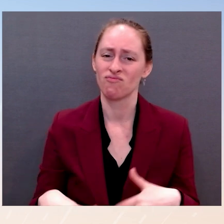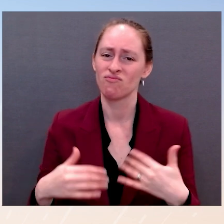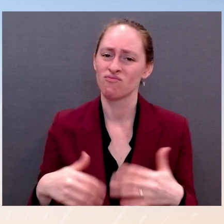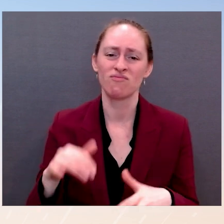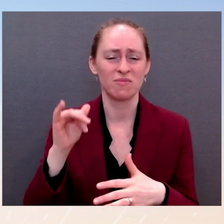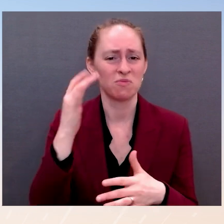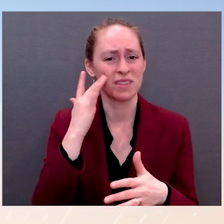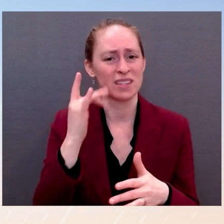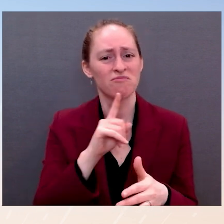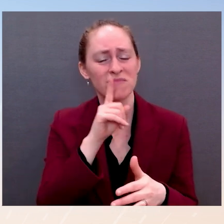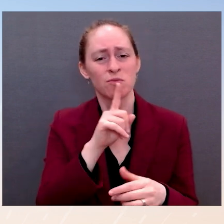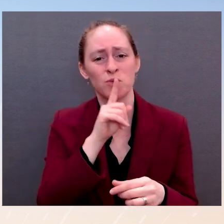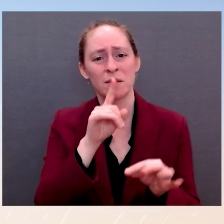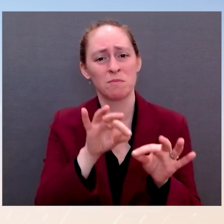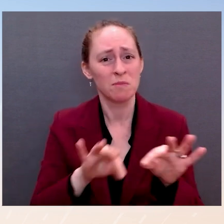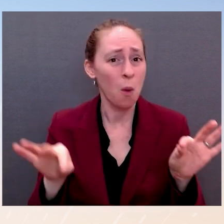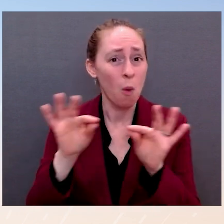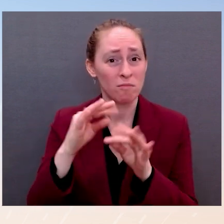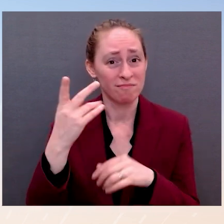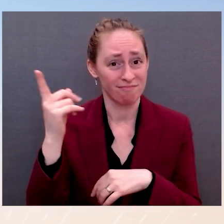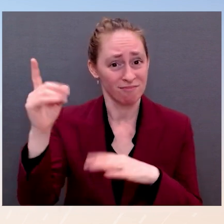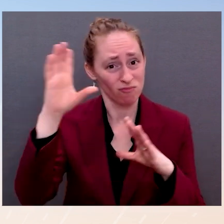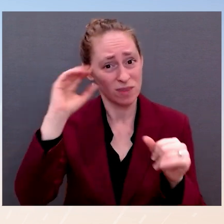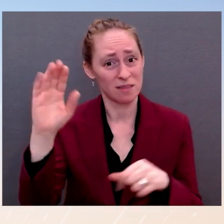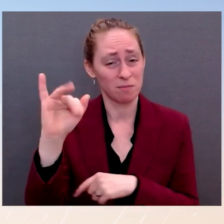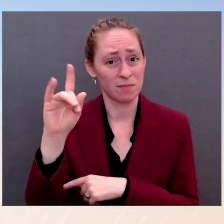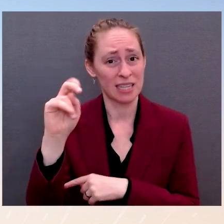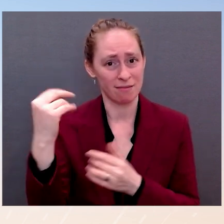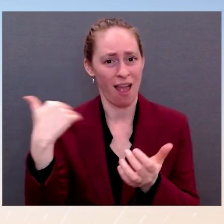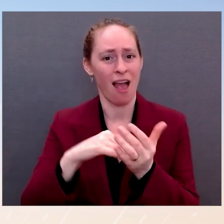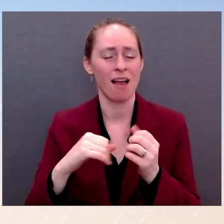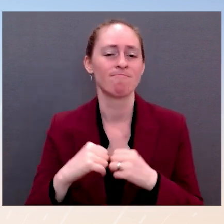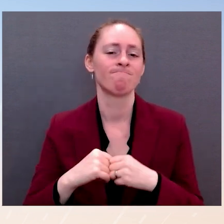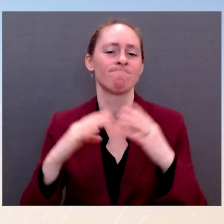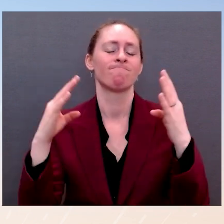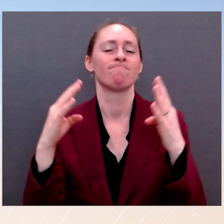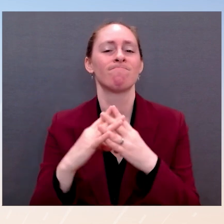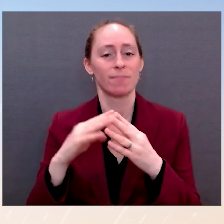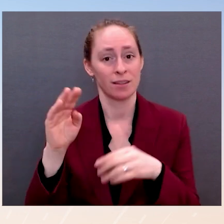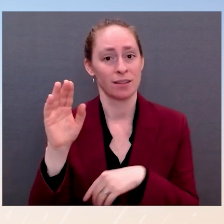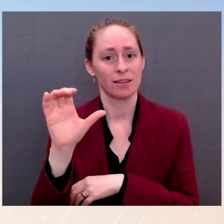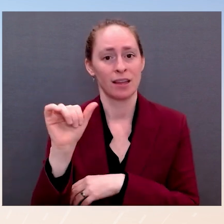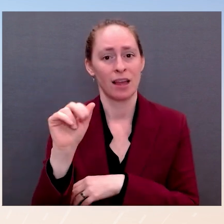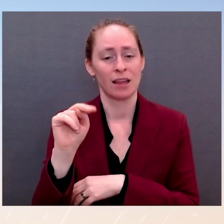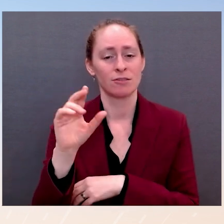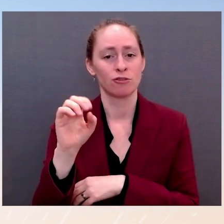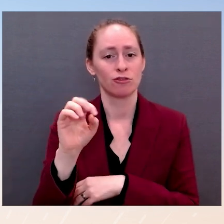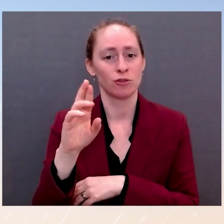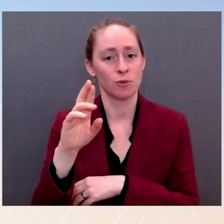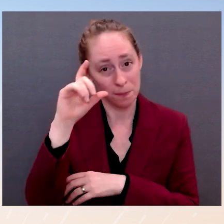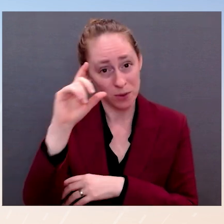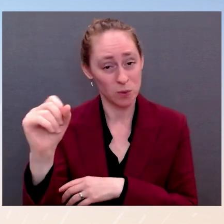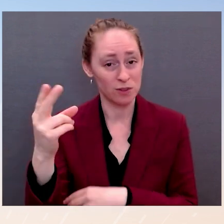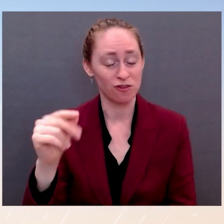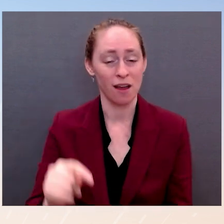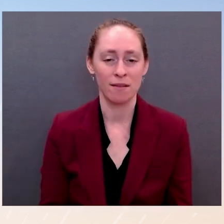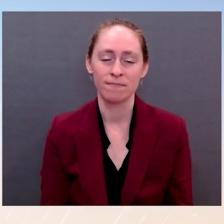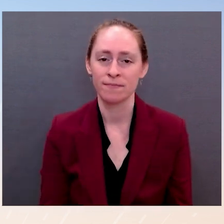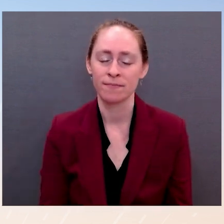That's why it's so important that President Biden is relaunching the cancer moonshot. That's what this is all about. Frankly, we need to make sure